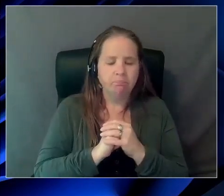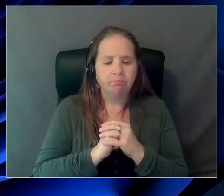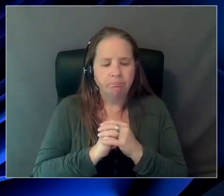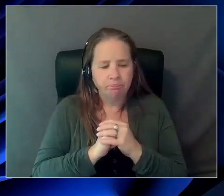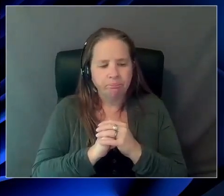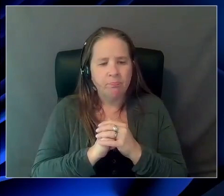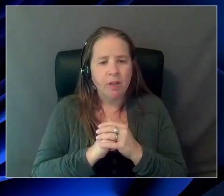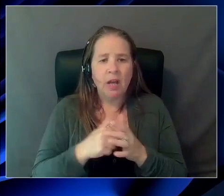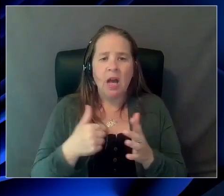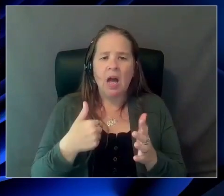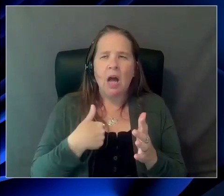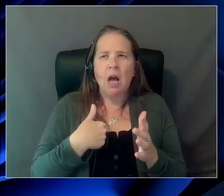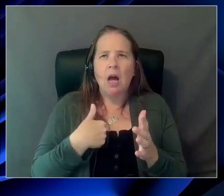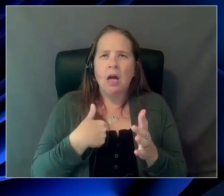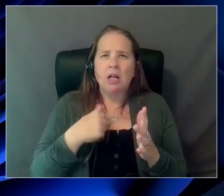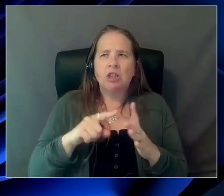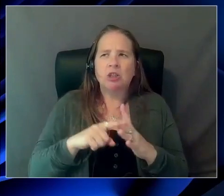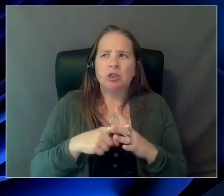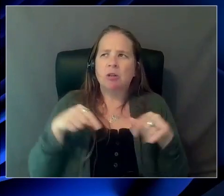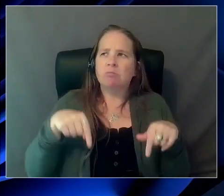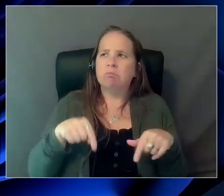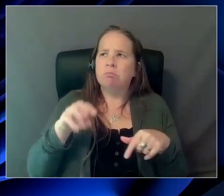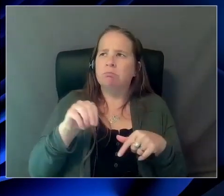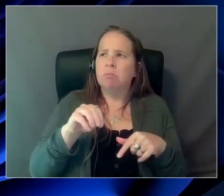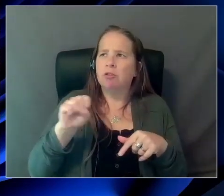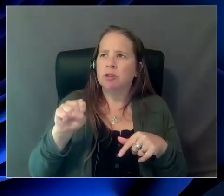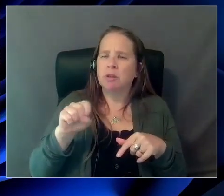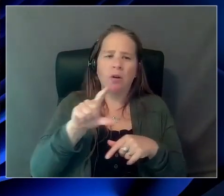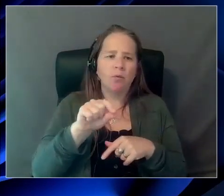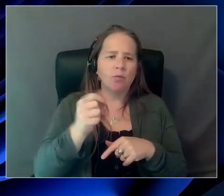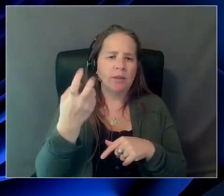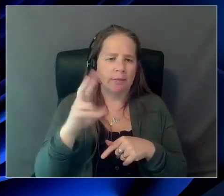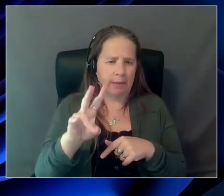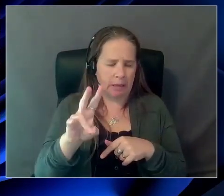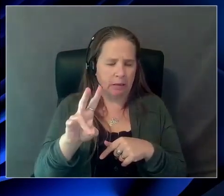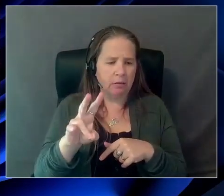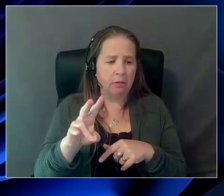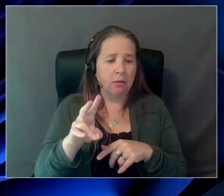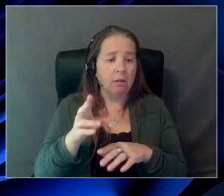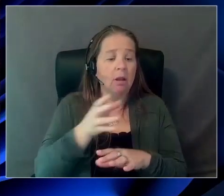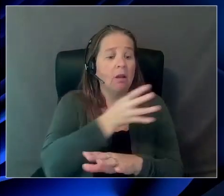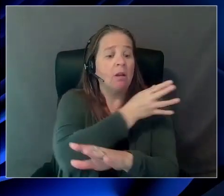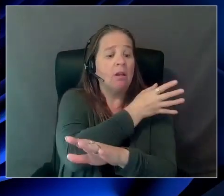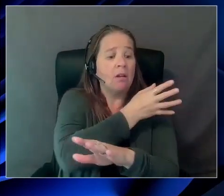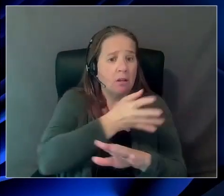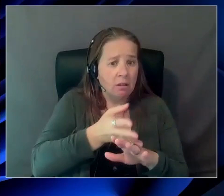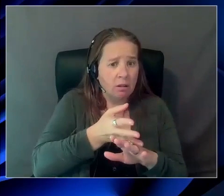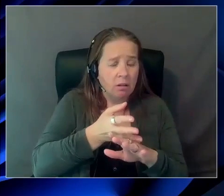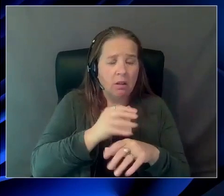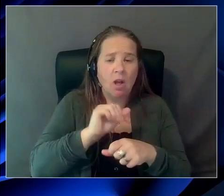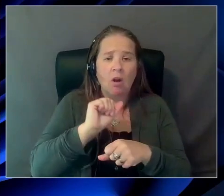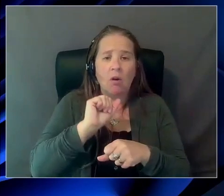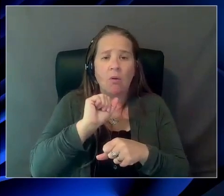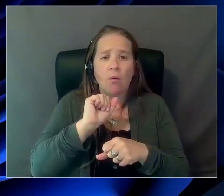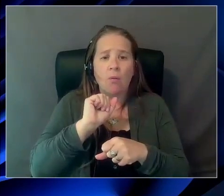You know, I started back at Microsoft in 2017 and before that I worked.